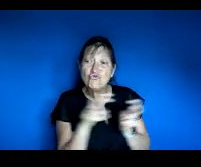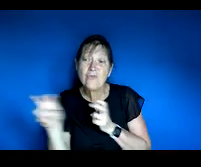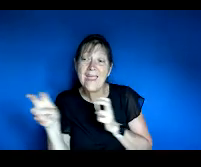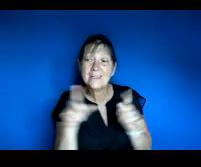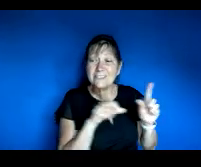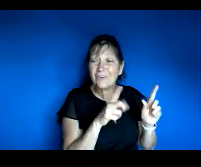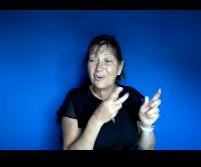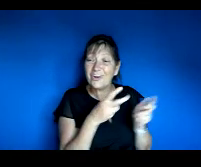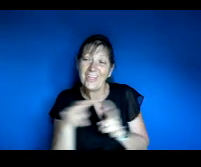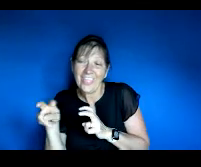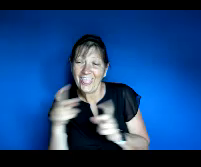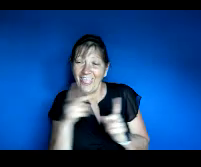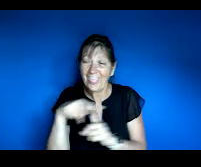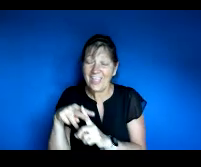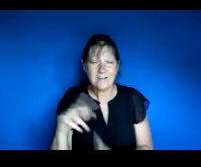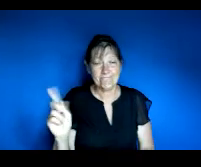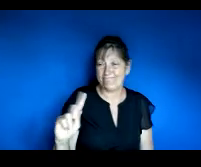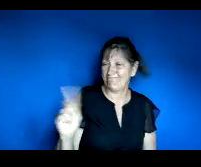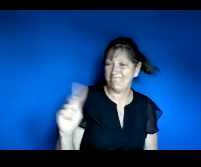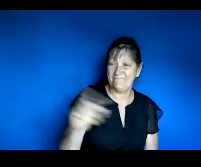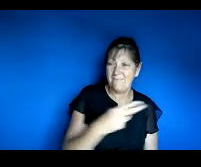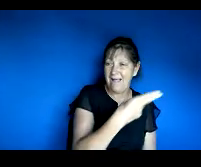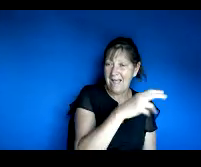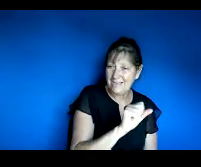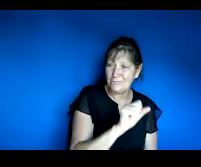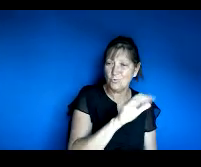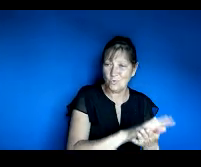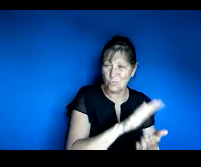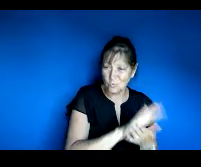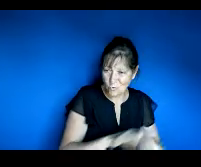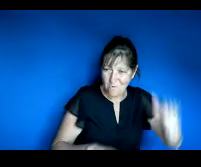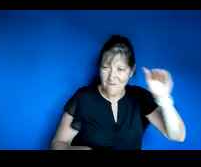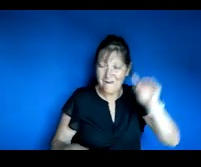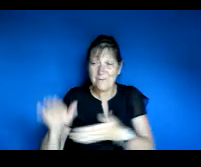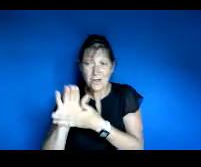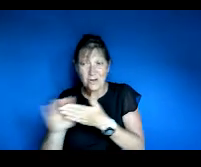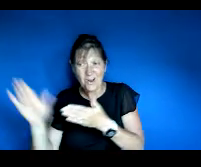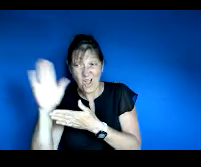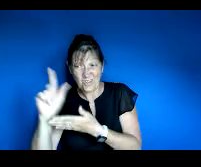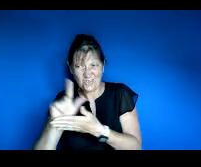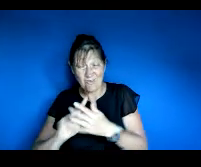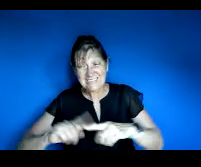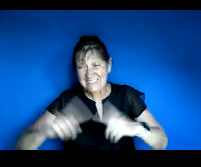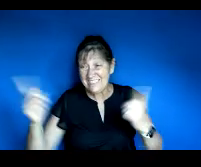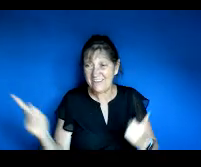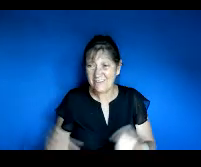and because the accommodation process is different, it's not necessarily a direct transfer.